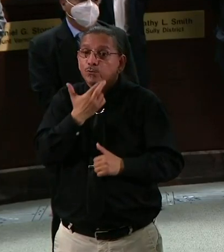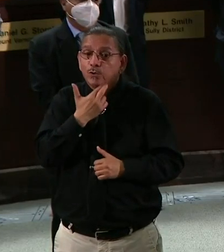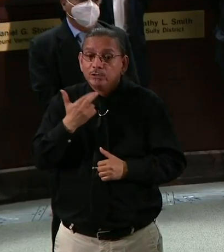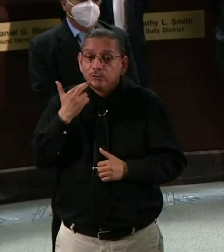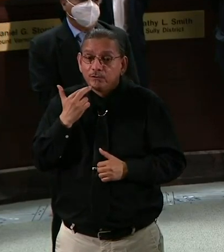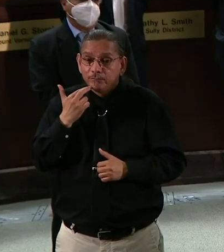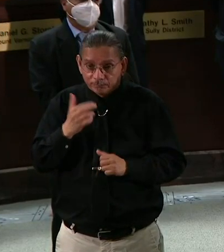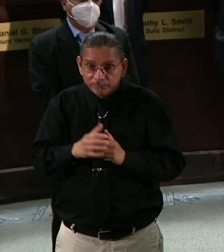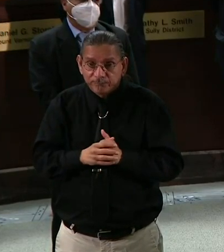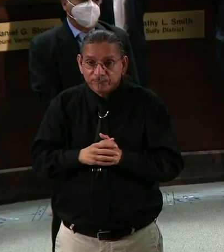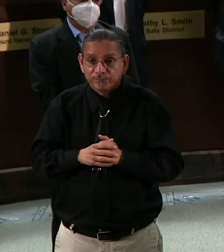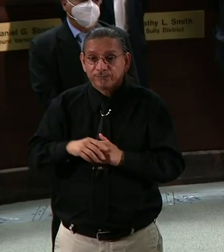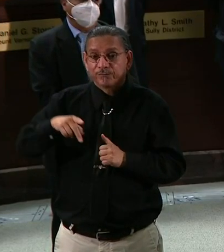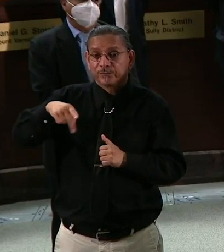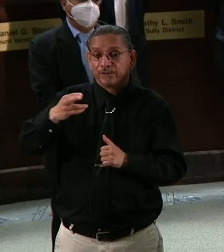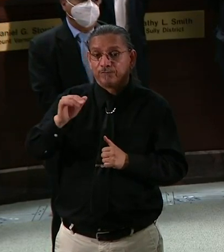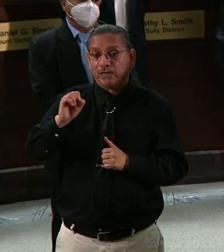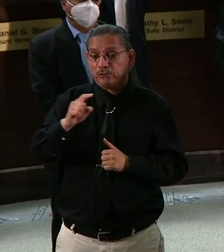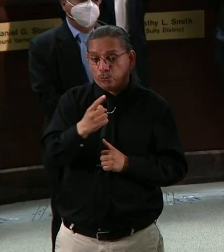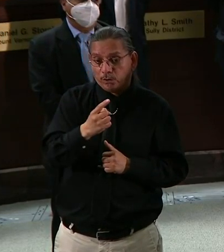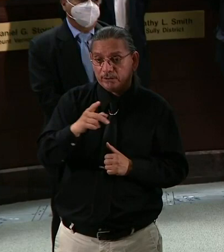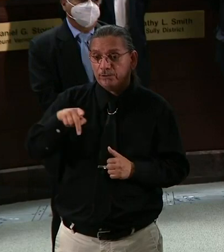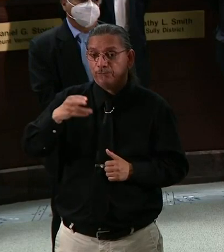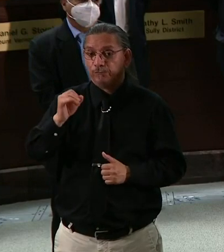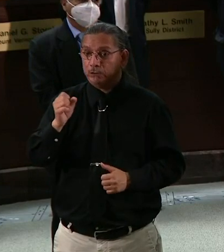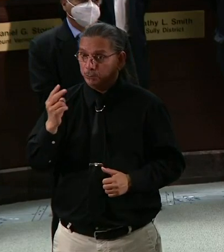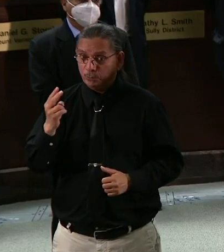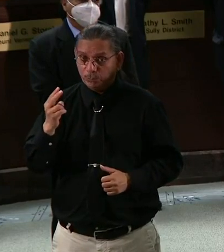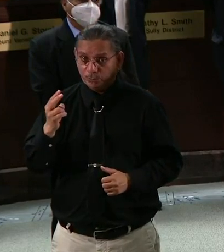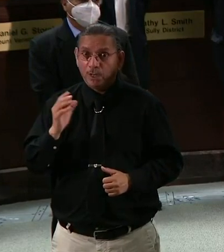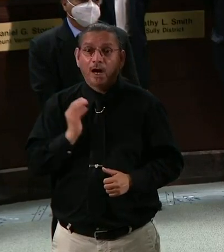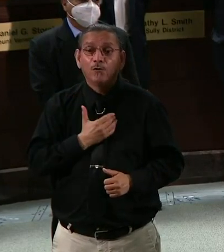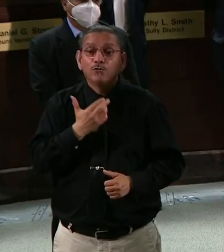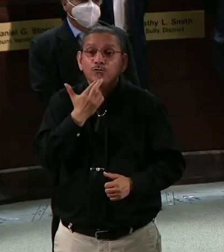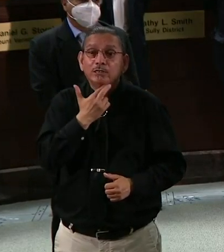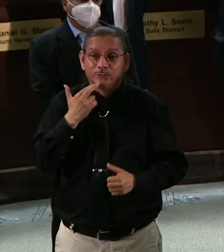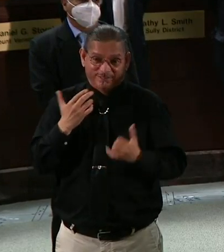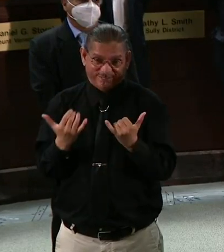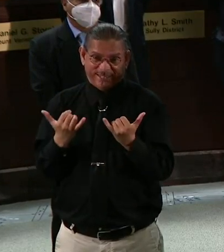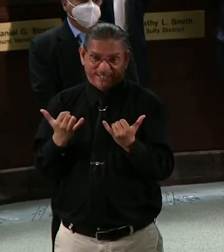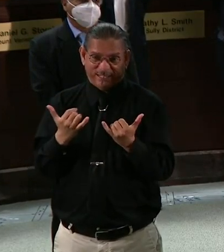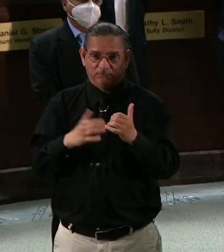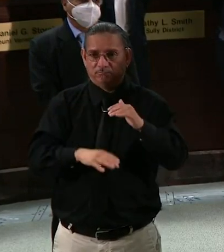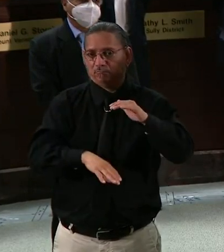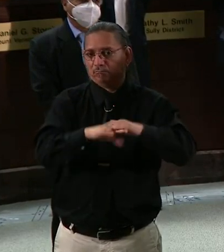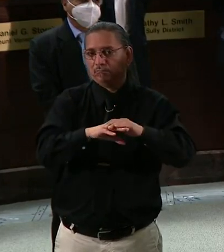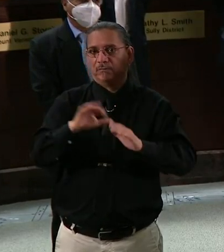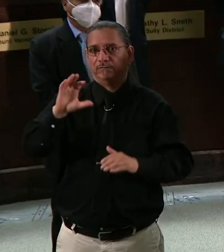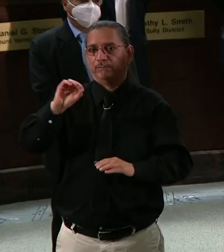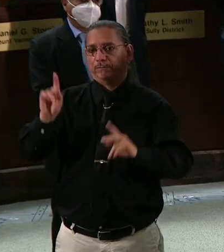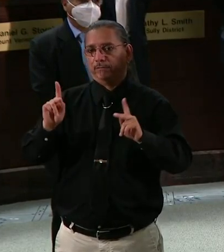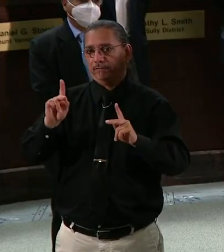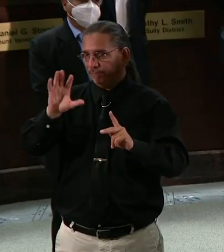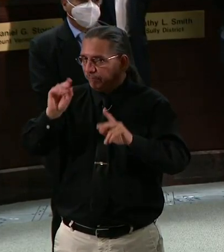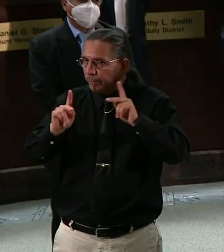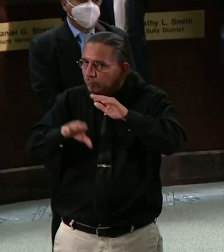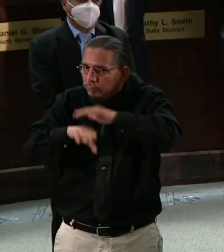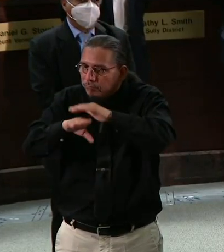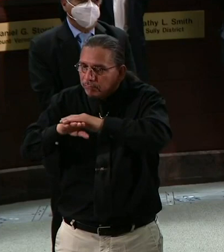I MEAN FOR EXAMPLE ARE. AT WHAT WE'VE WITH WITH RAW. OF FACE ONE AND PHASE TWO AND- AND OUR